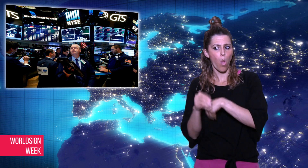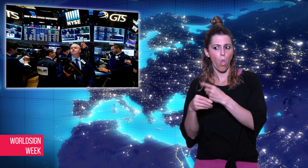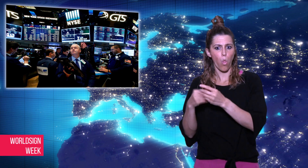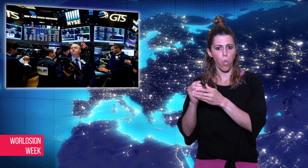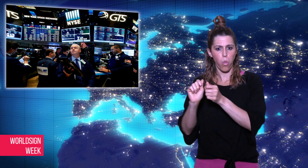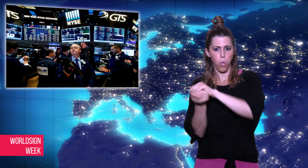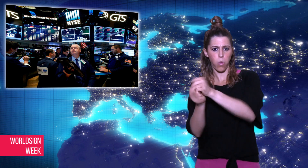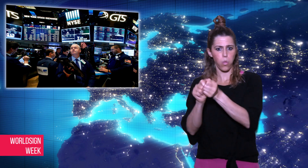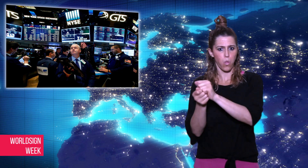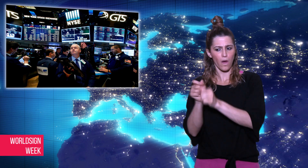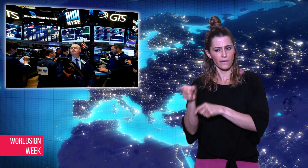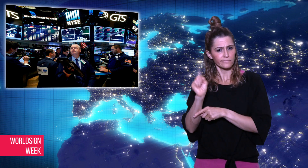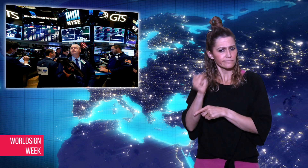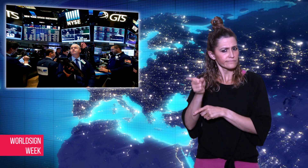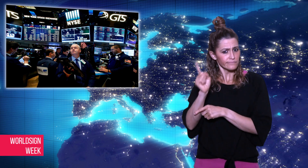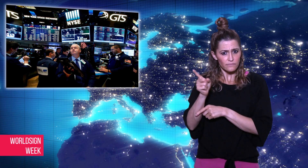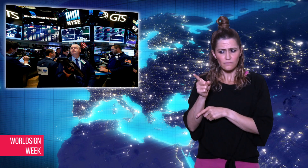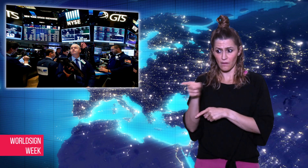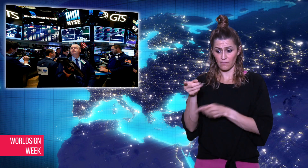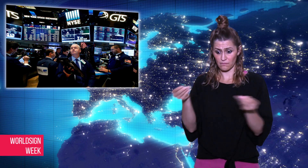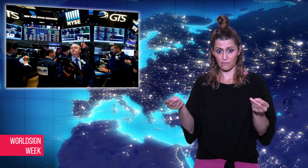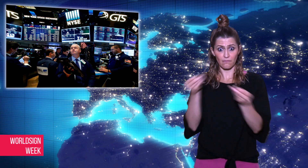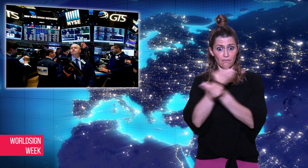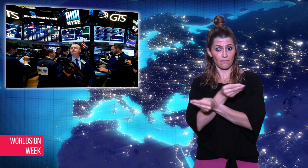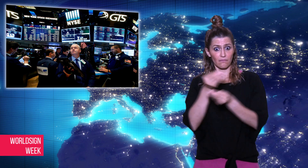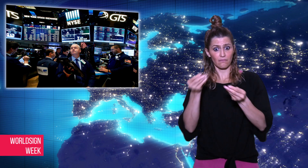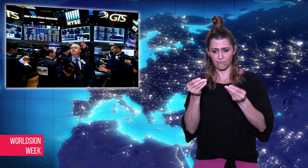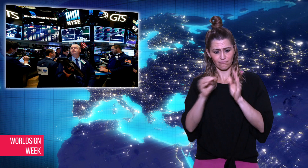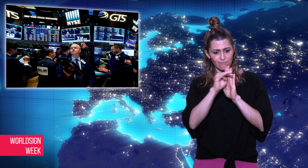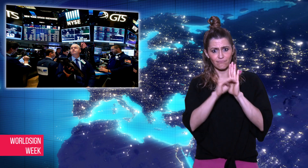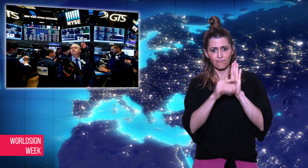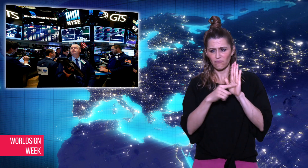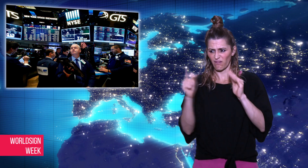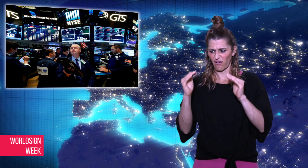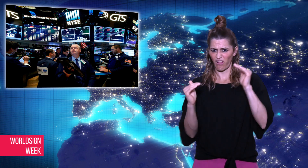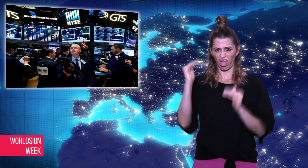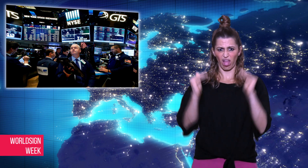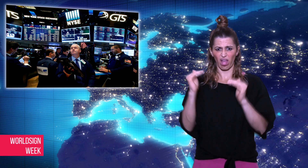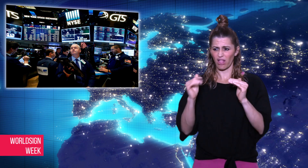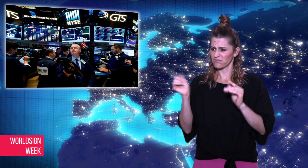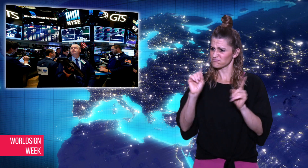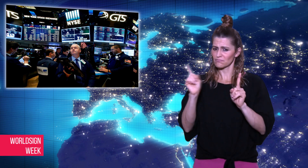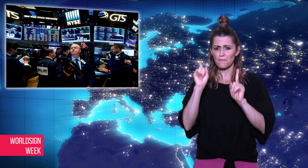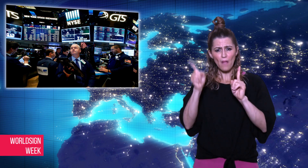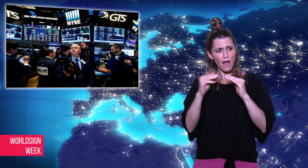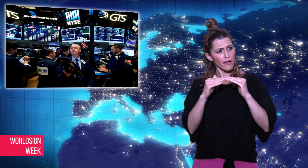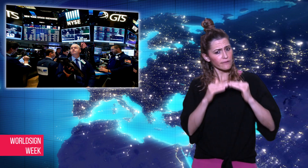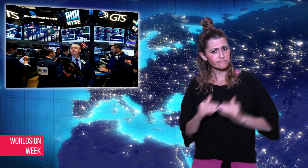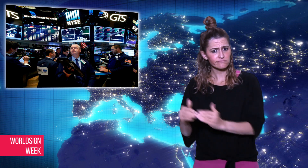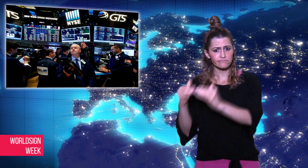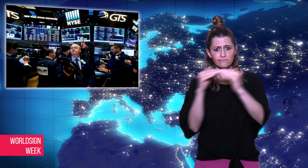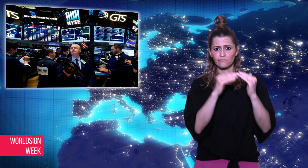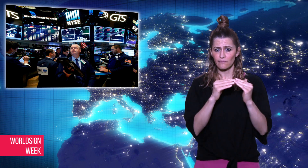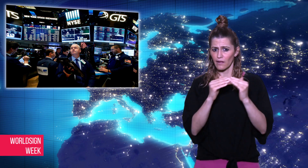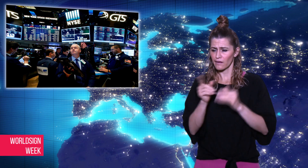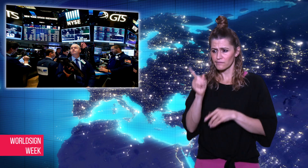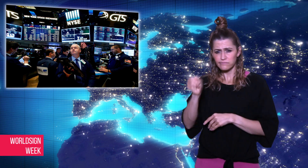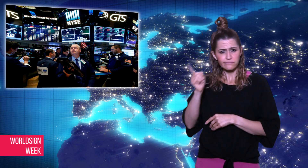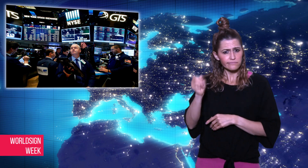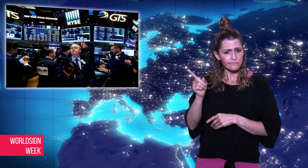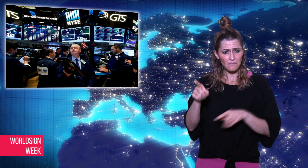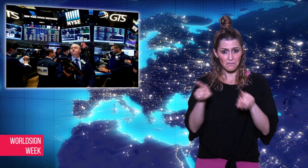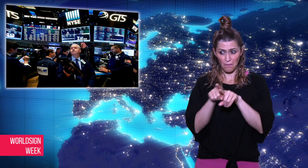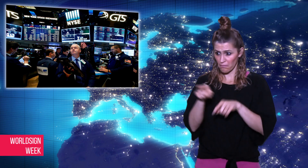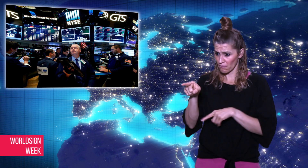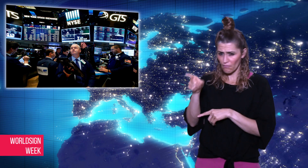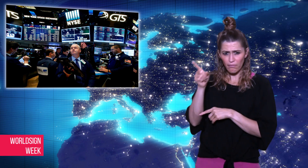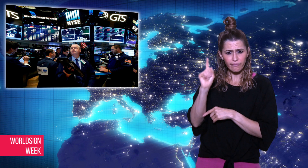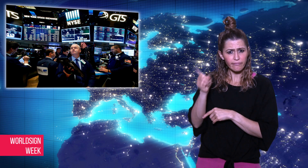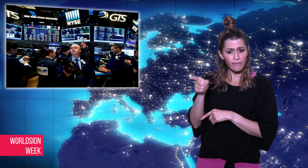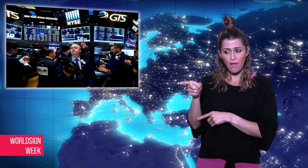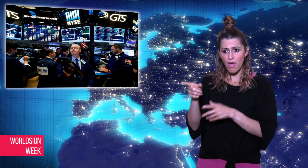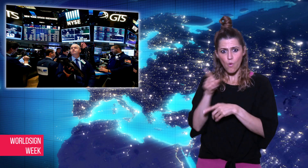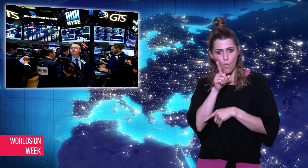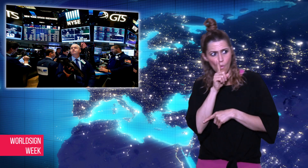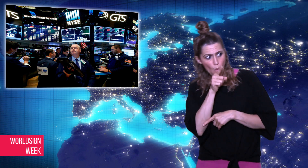manipulation, unfair trade practices, and stealing